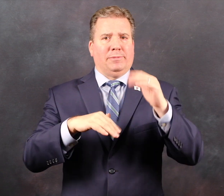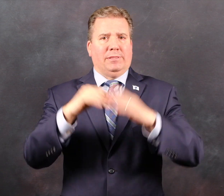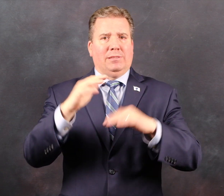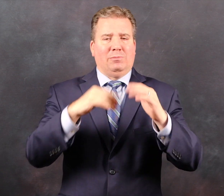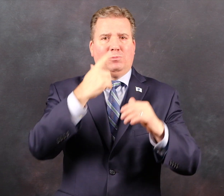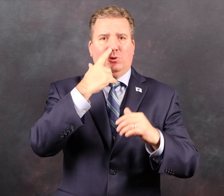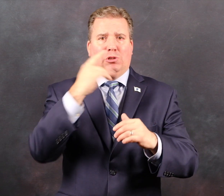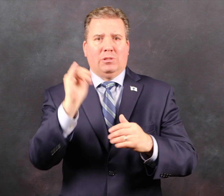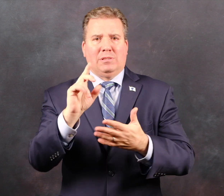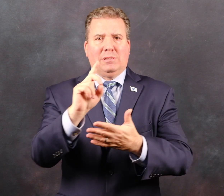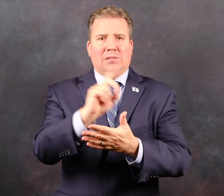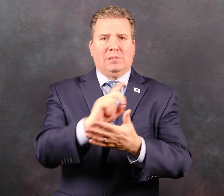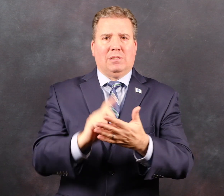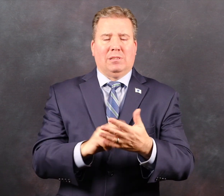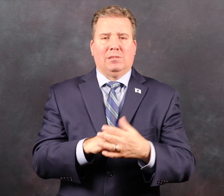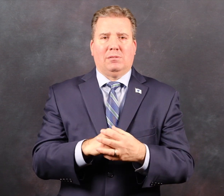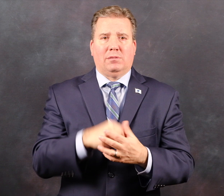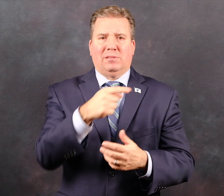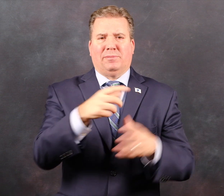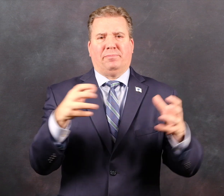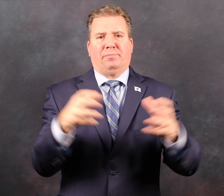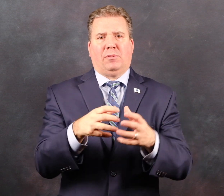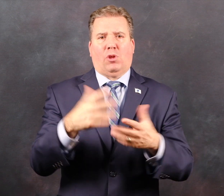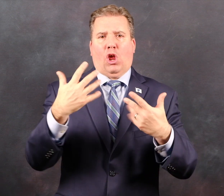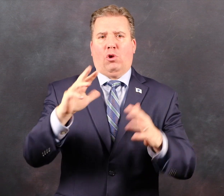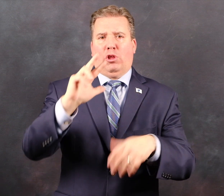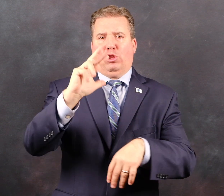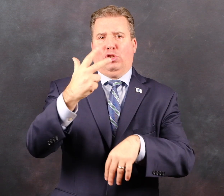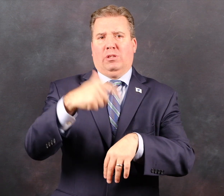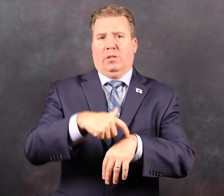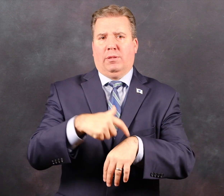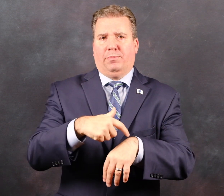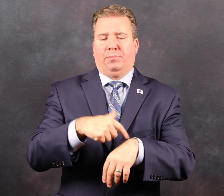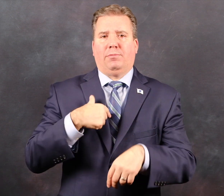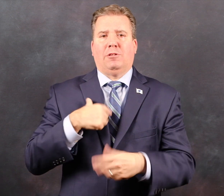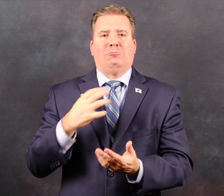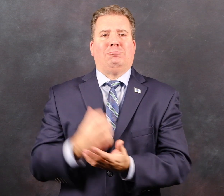The City of Worcester Commission has met three times already and in attending, I had the